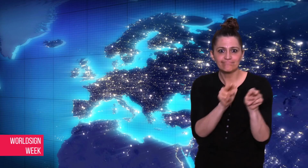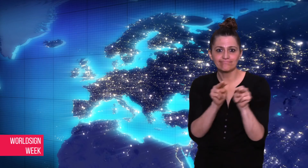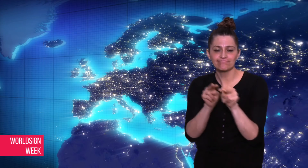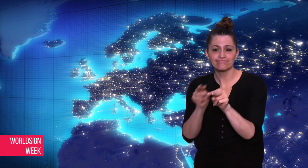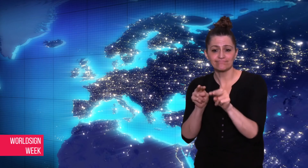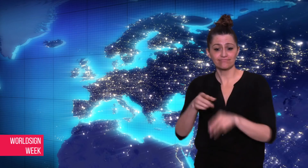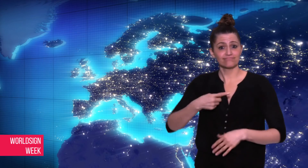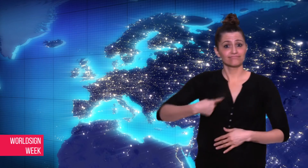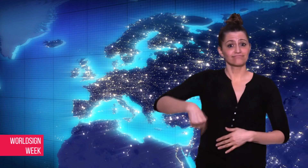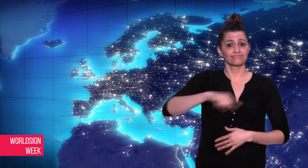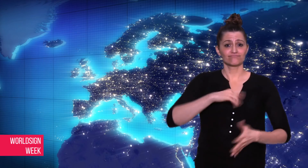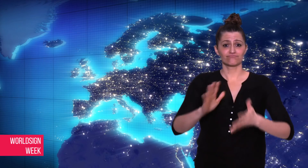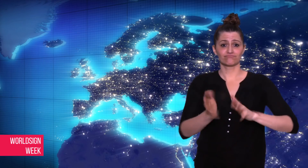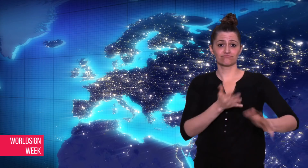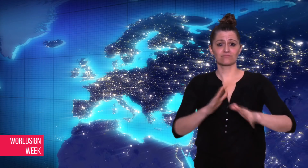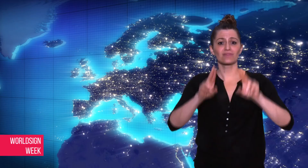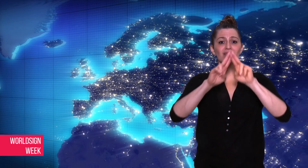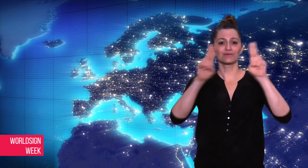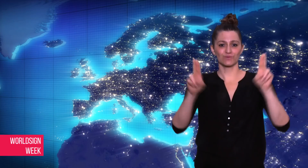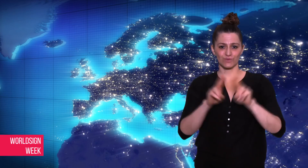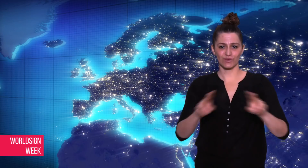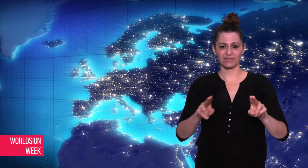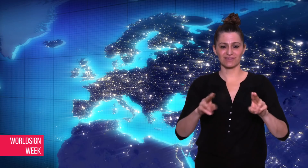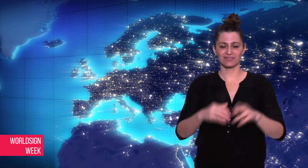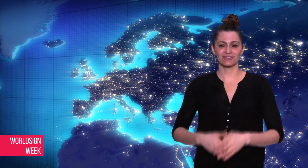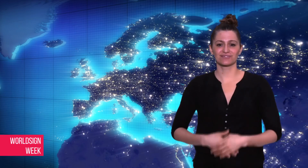all in International Sign.